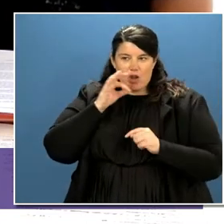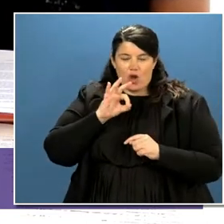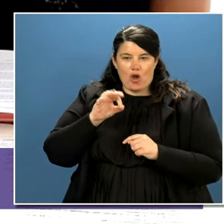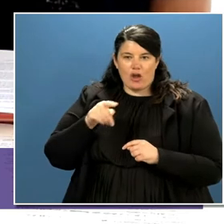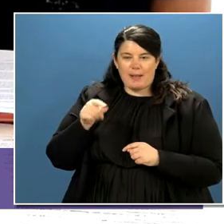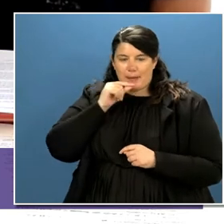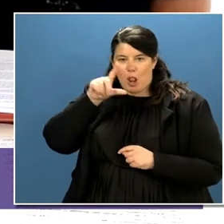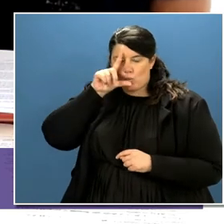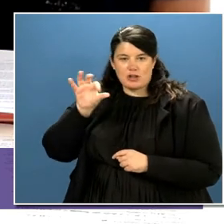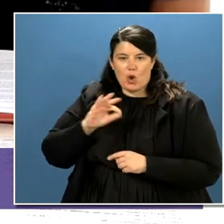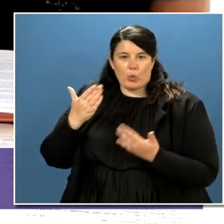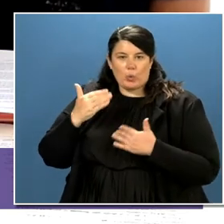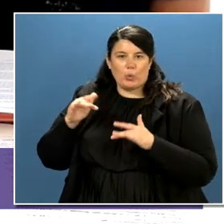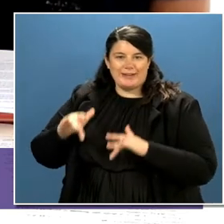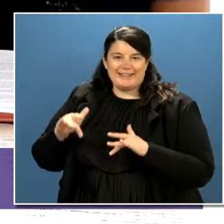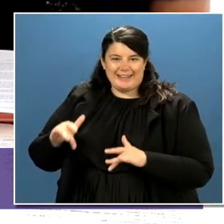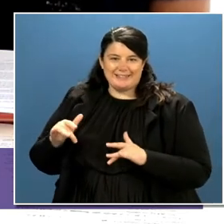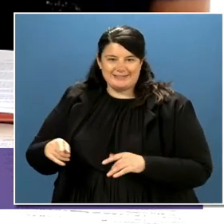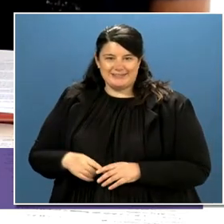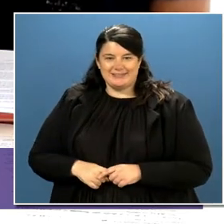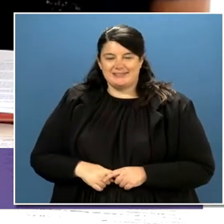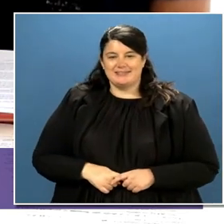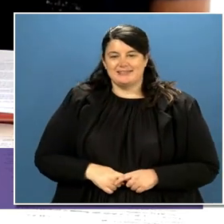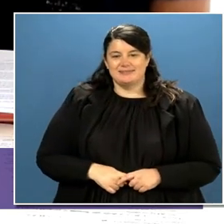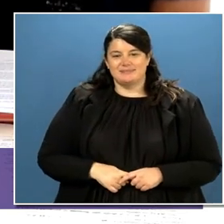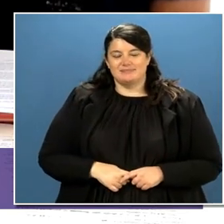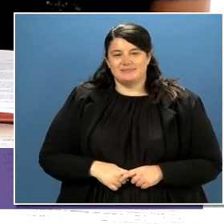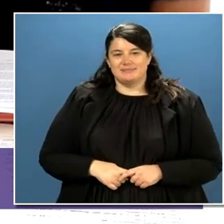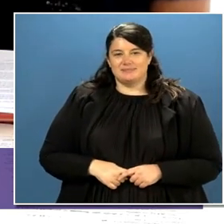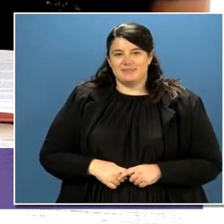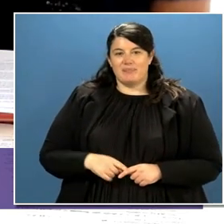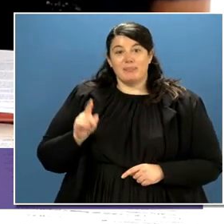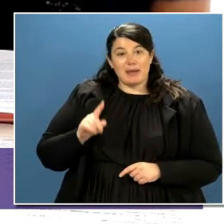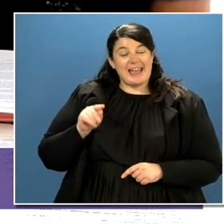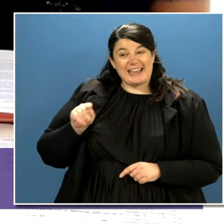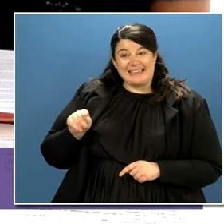so don't raise your eyebrows too much, but he couldn't ---